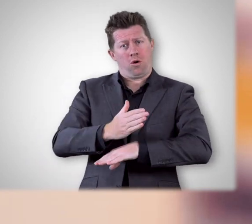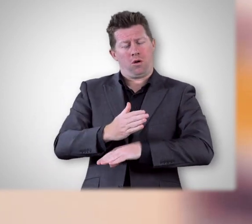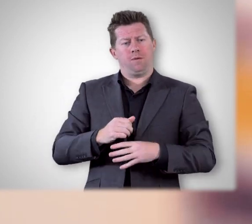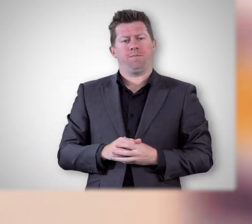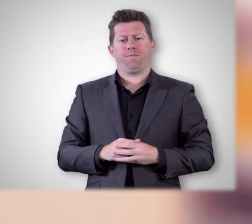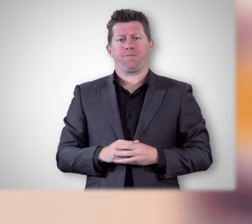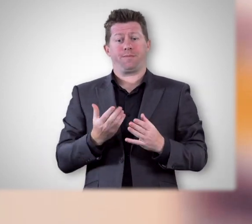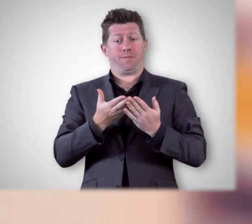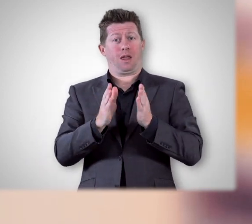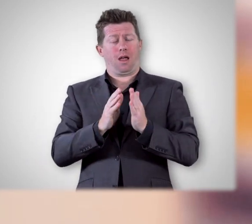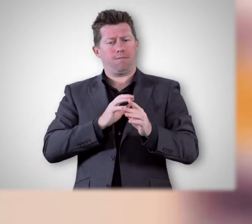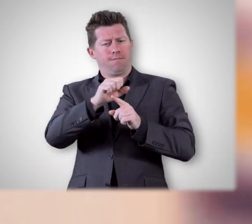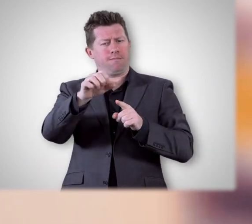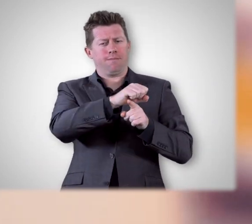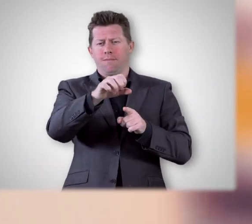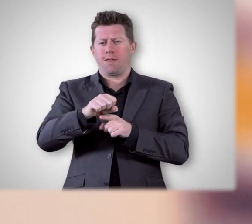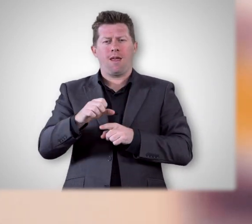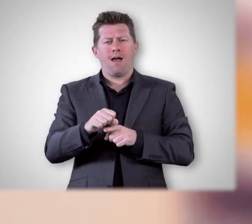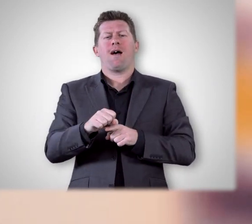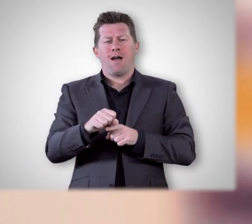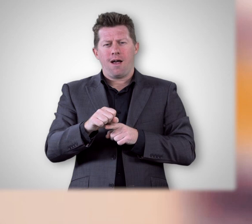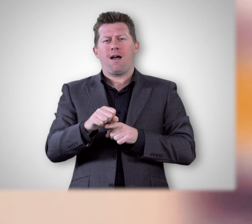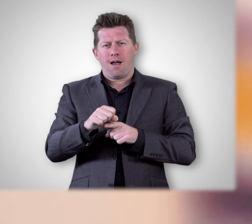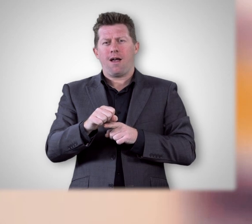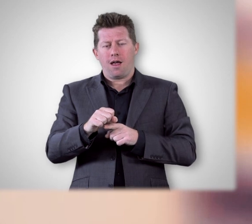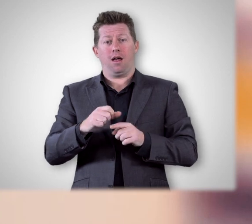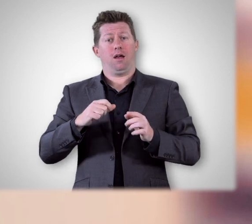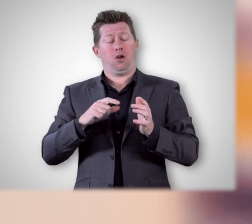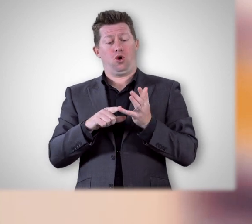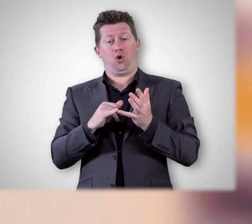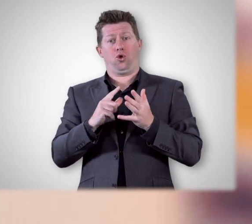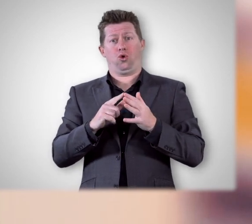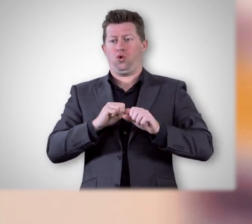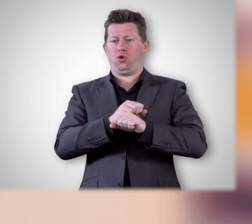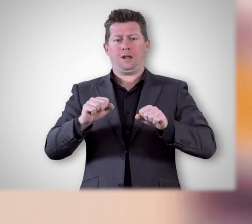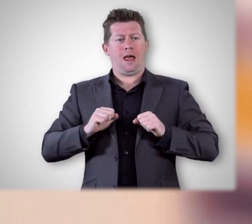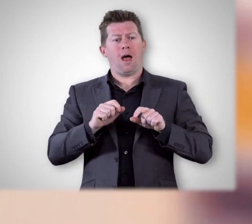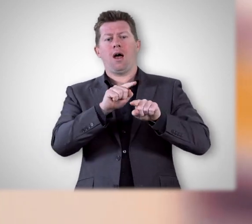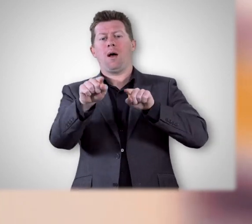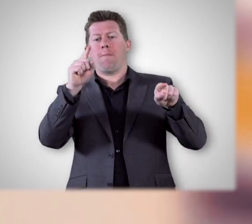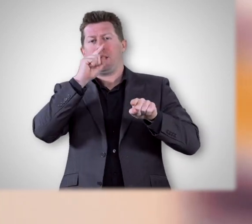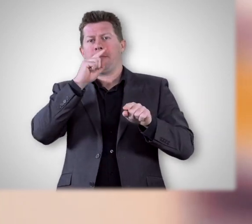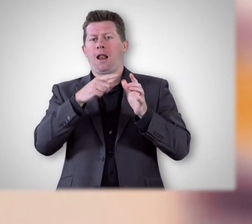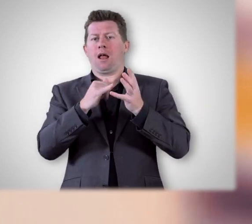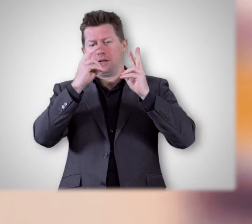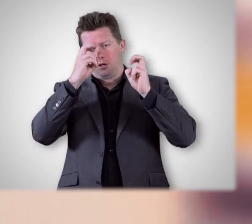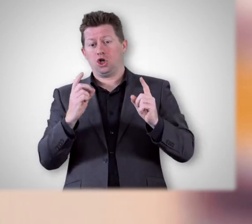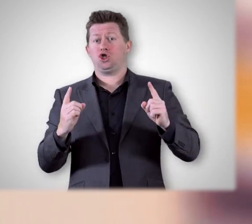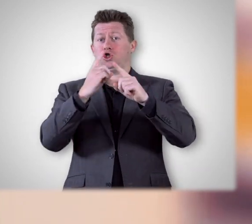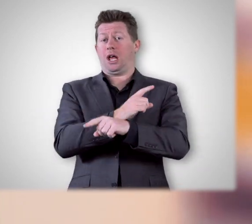A way we identified to do this was to utilise our early adopters as change agents and also gather